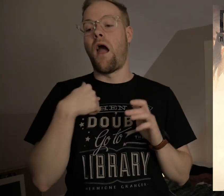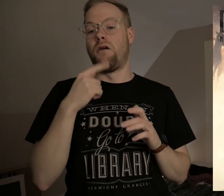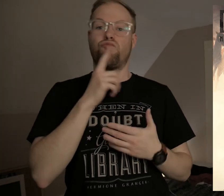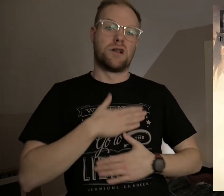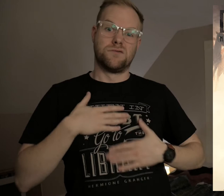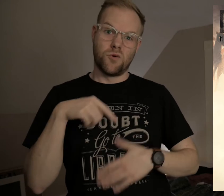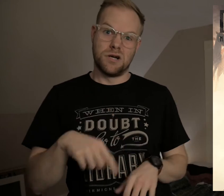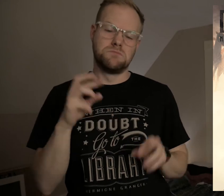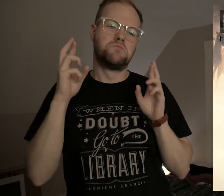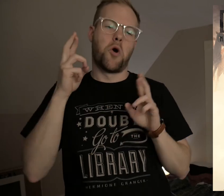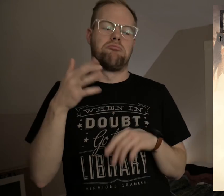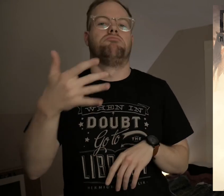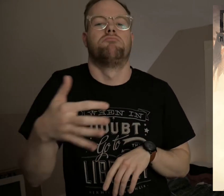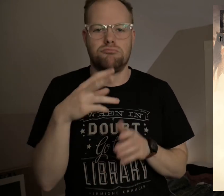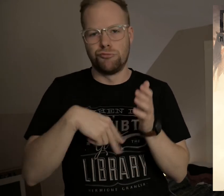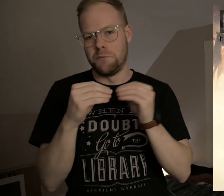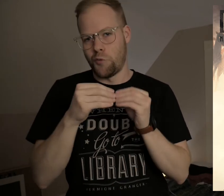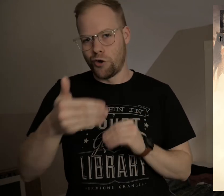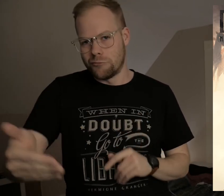I really enjoyed this, and hope to eventually pick up the other volumes.